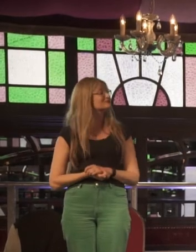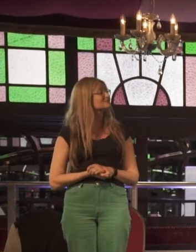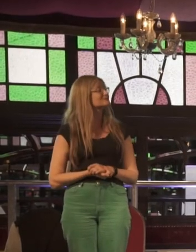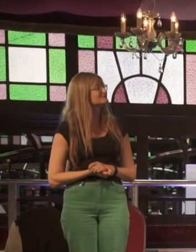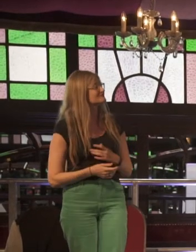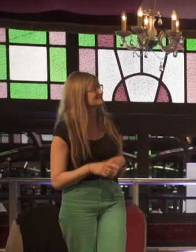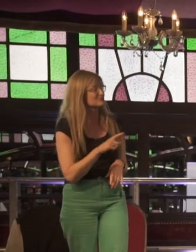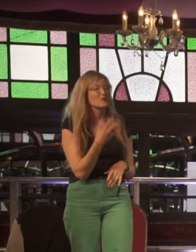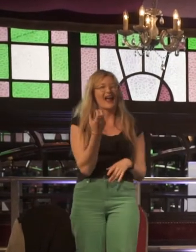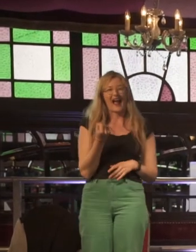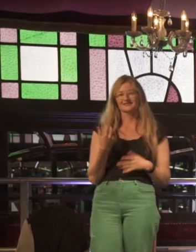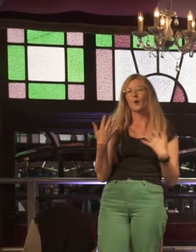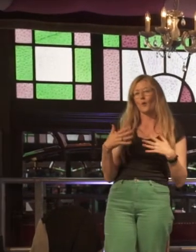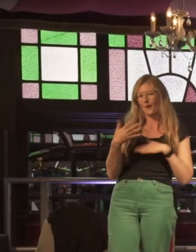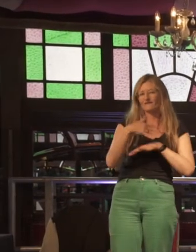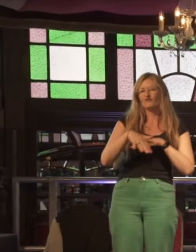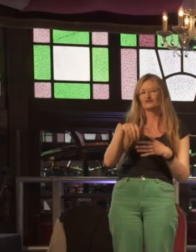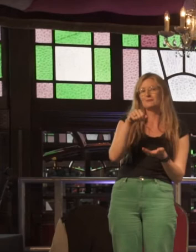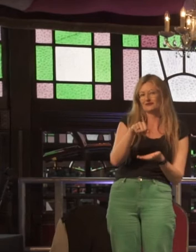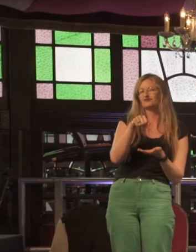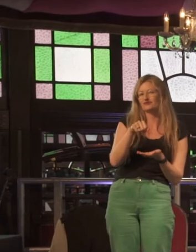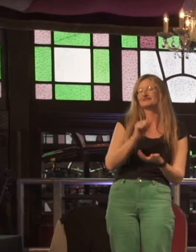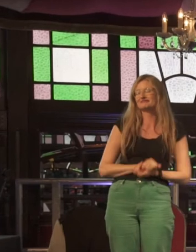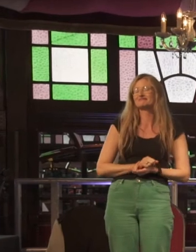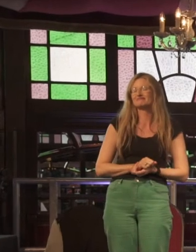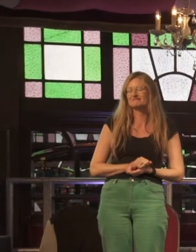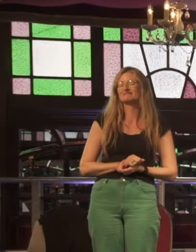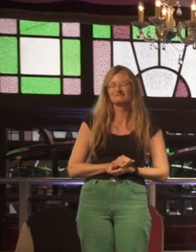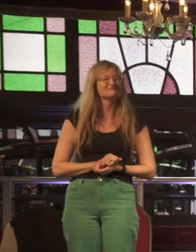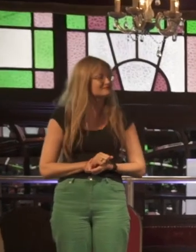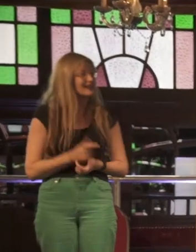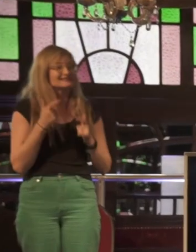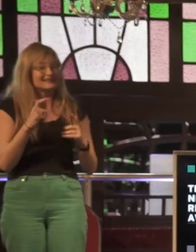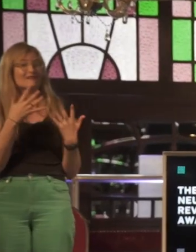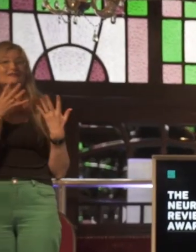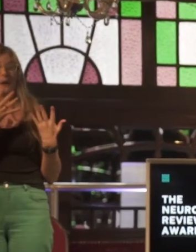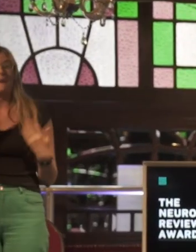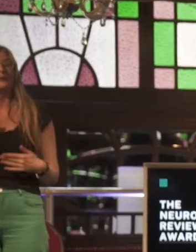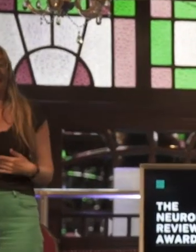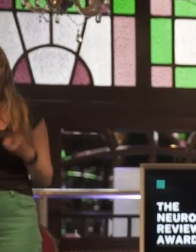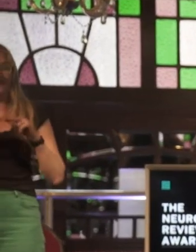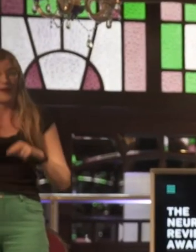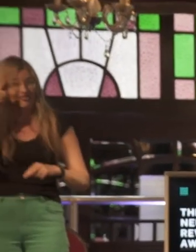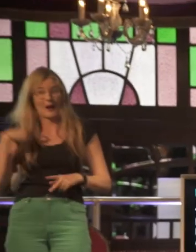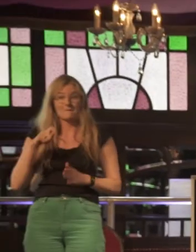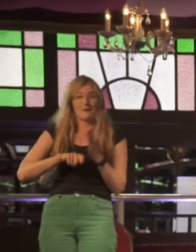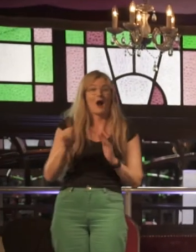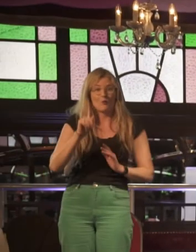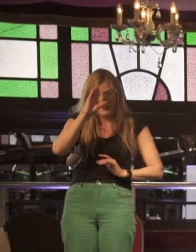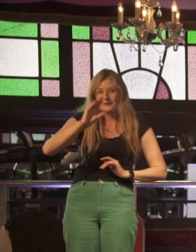Fringe Connect budget that is. We're very grateful. I've still got ten quid left, if you can think of anything to buy with it.